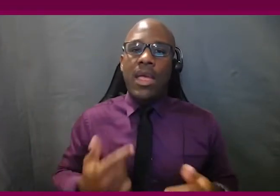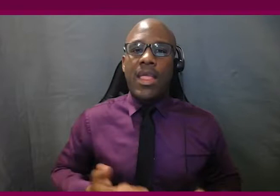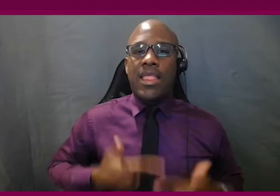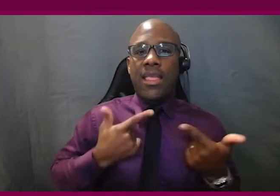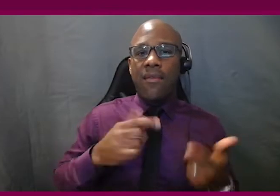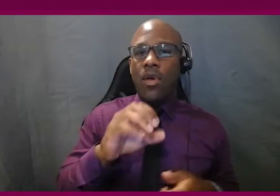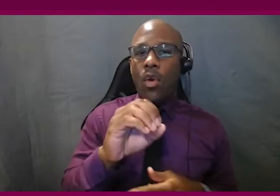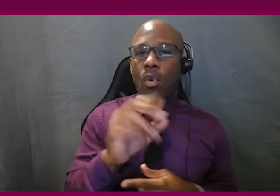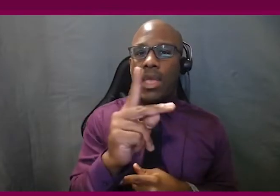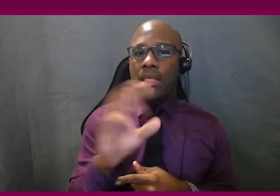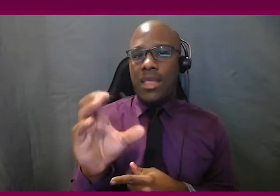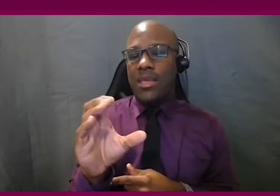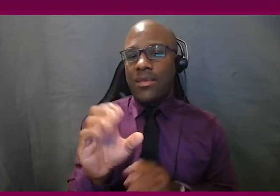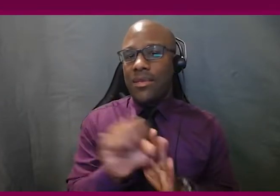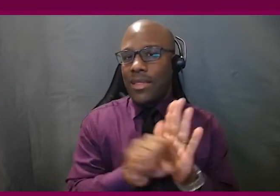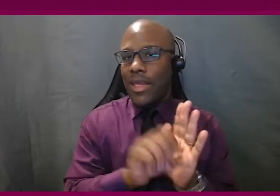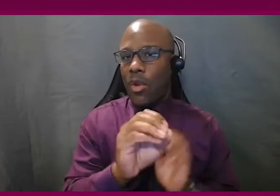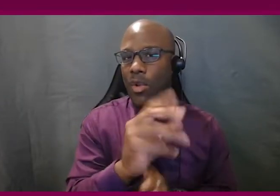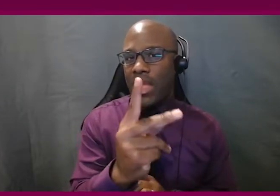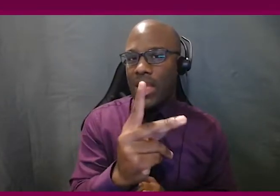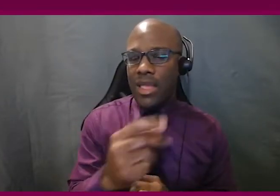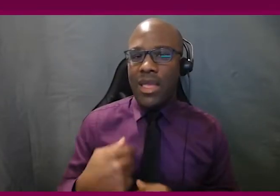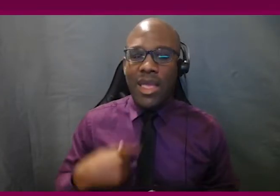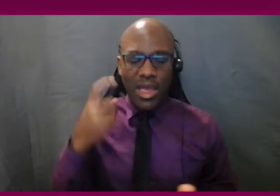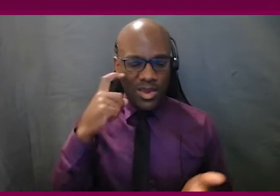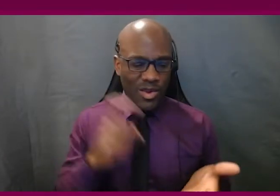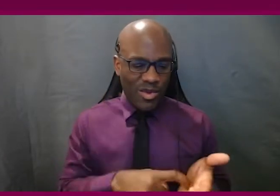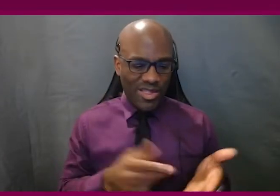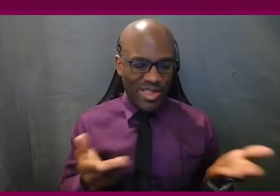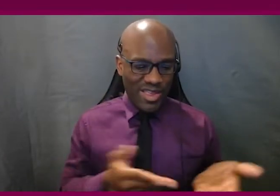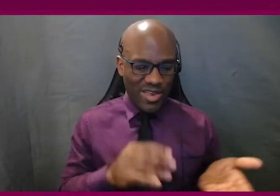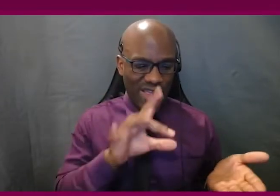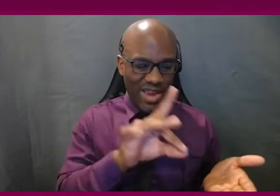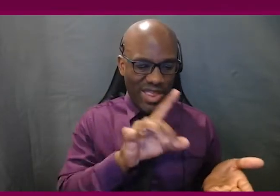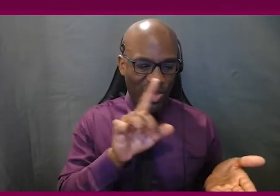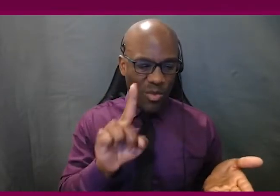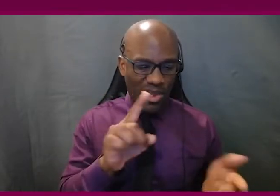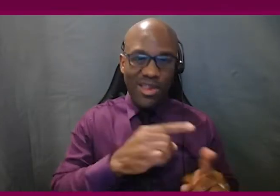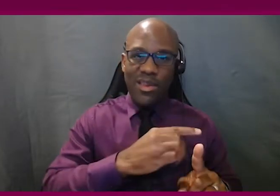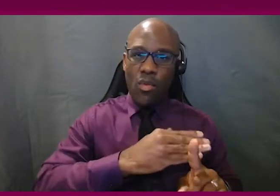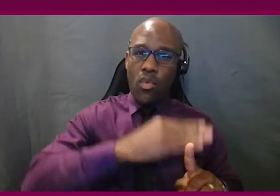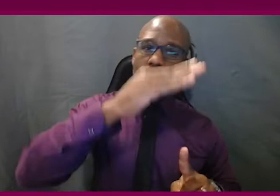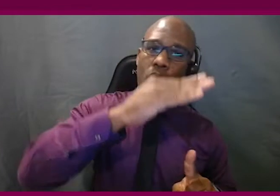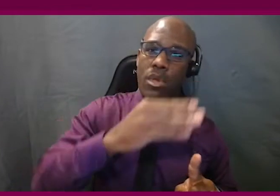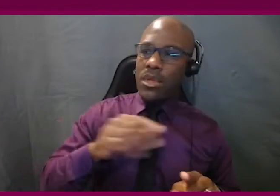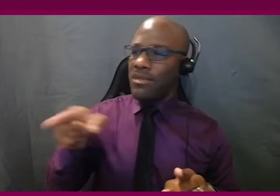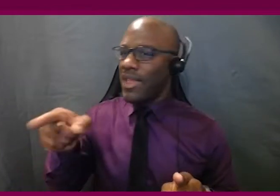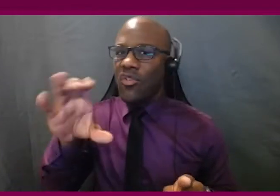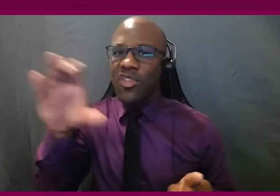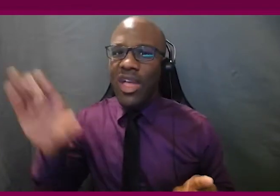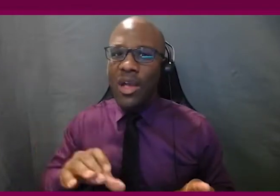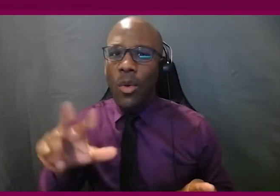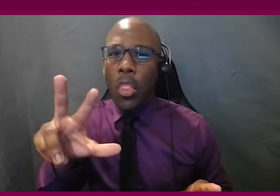I'm now in Oklahoma city. And over the weekend, I saw like it was 81 degrees here and it was like 30 degrees in Chicago.